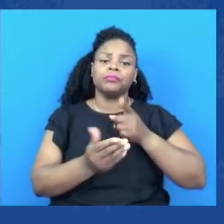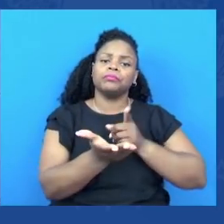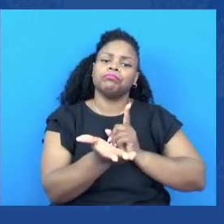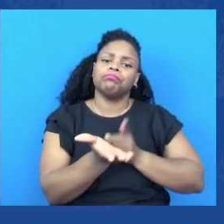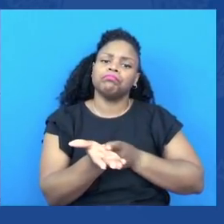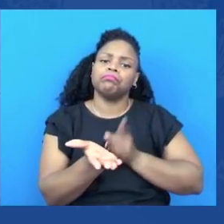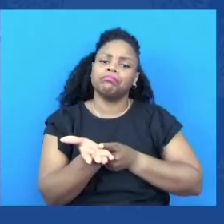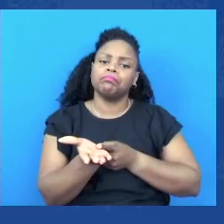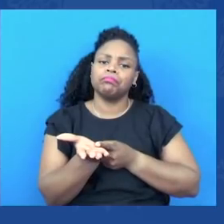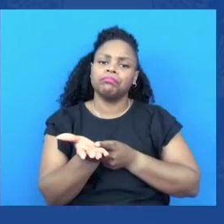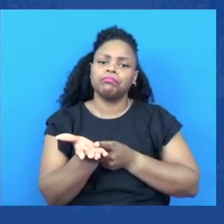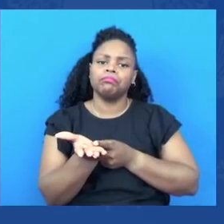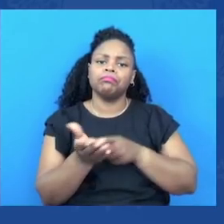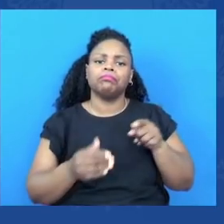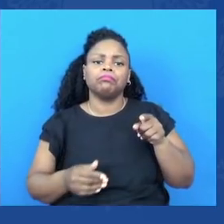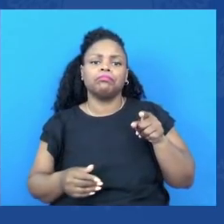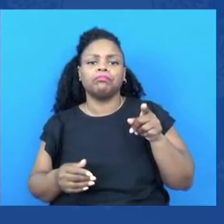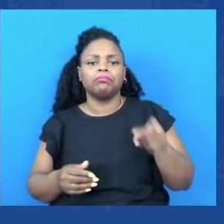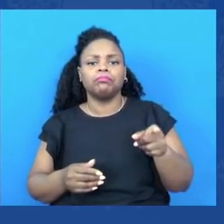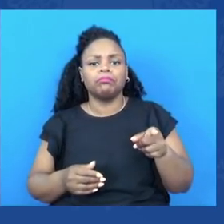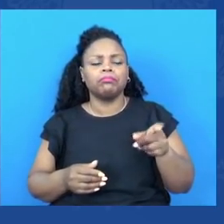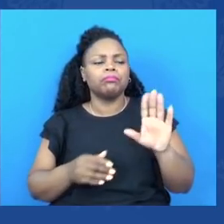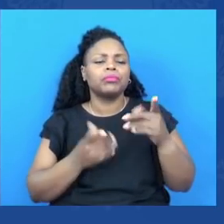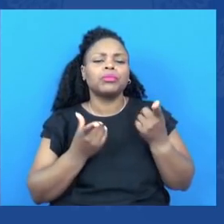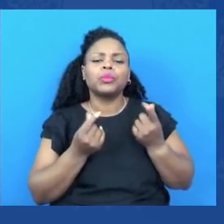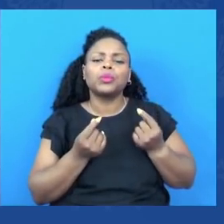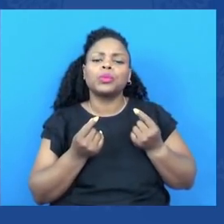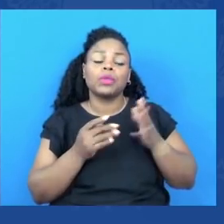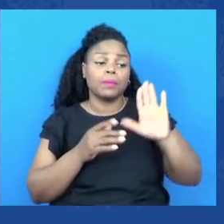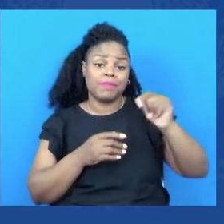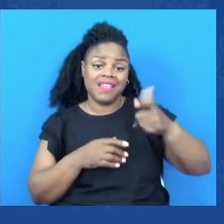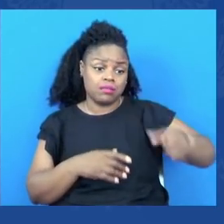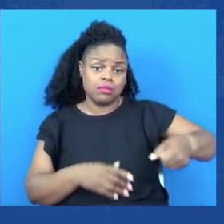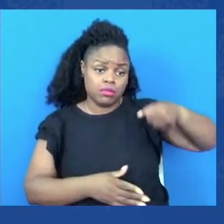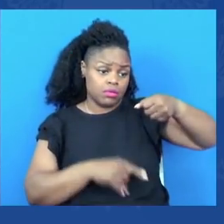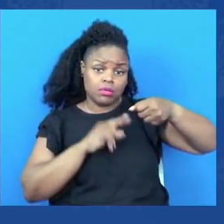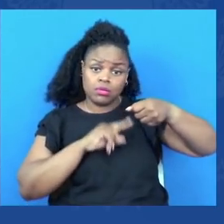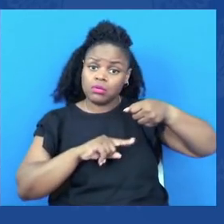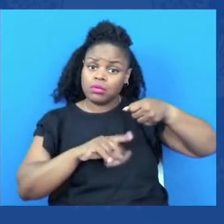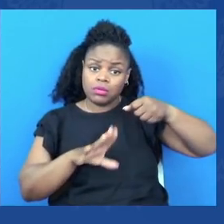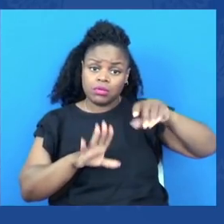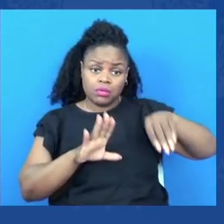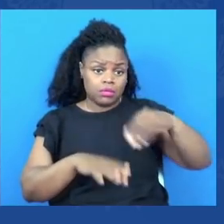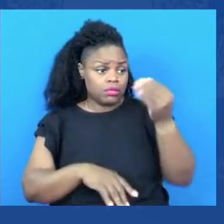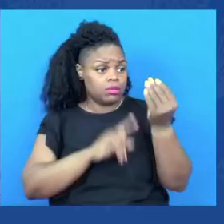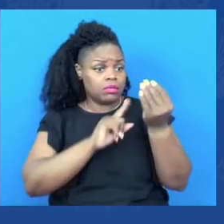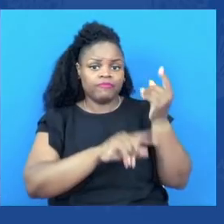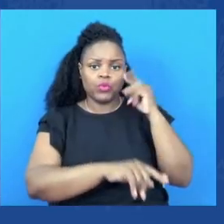In 2001, she said, that single vial cost $32 a bottle.